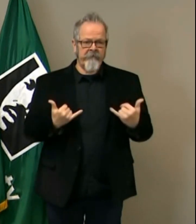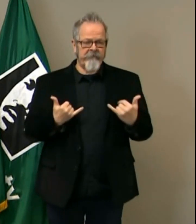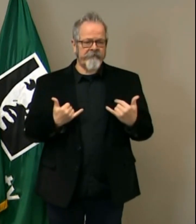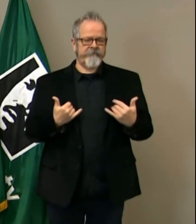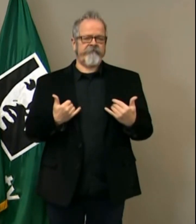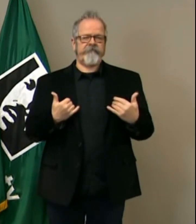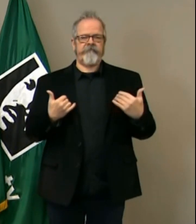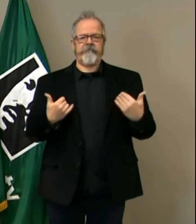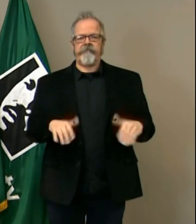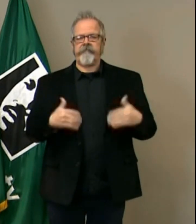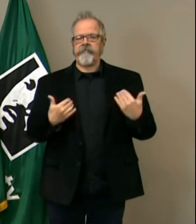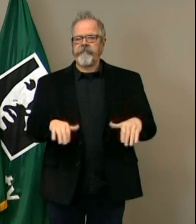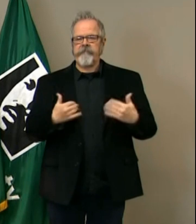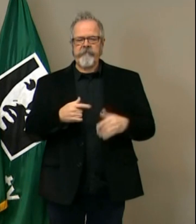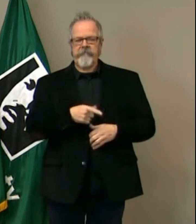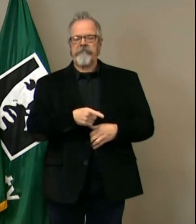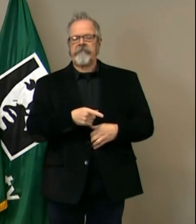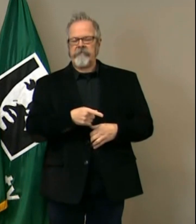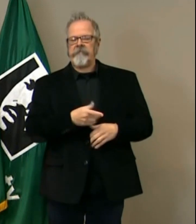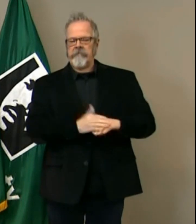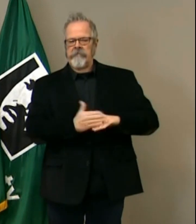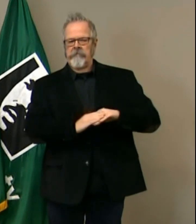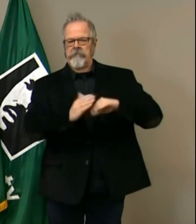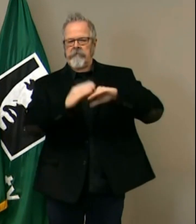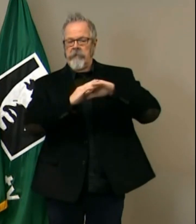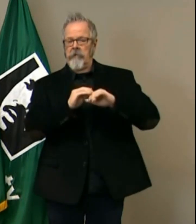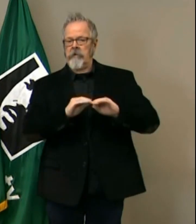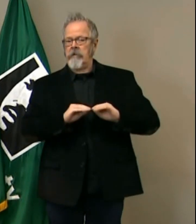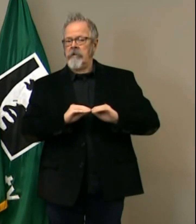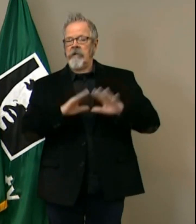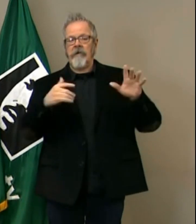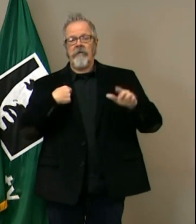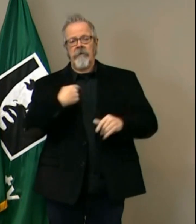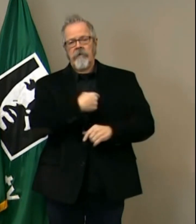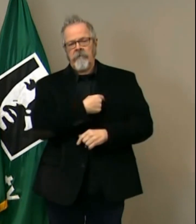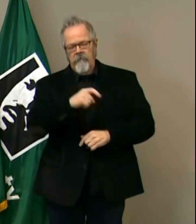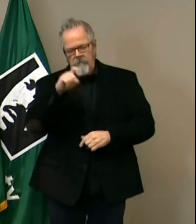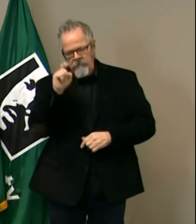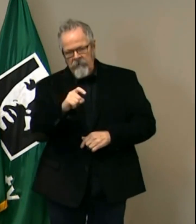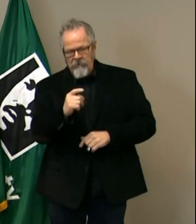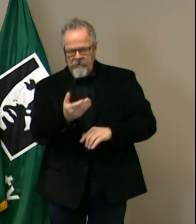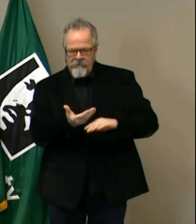practicing appropriate social distancing and good health practices in every